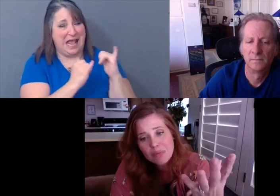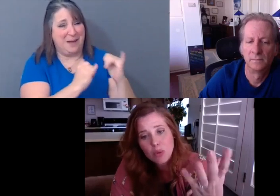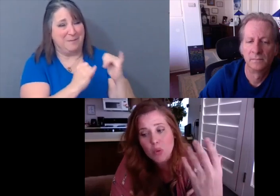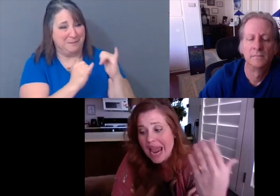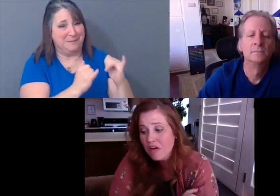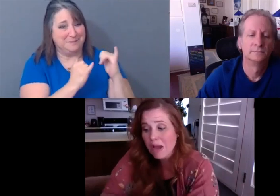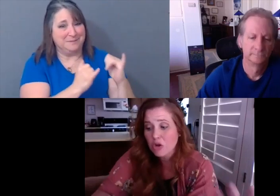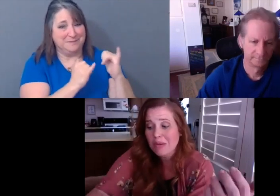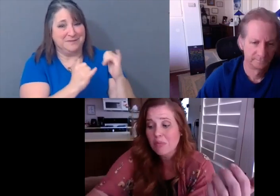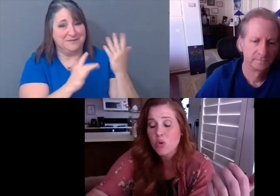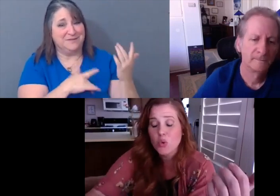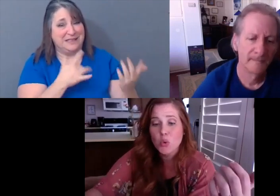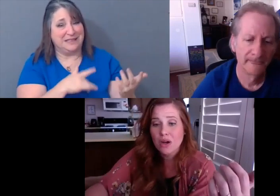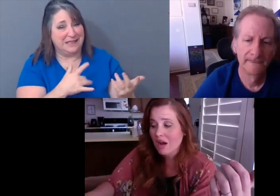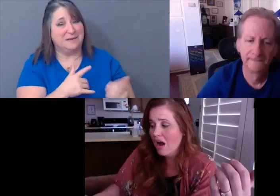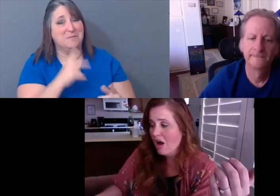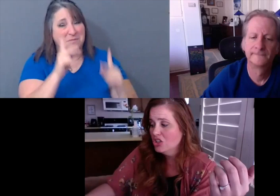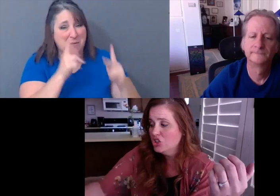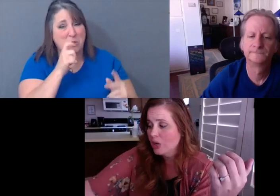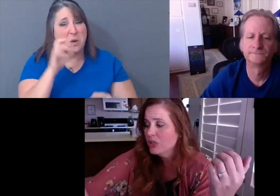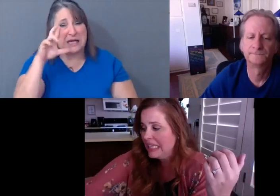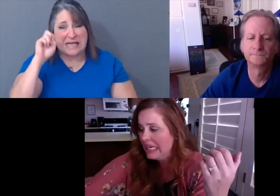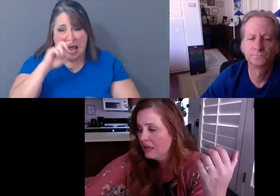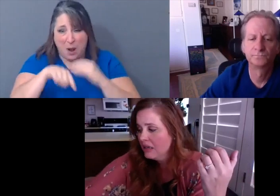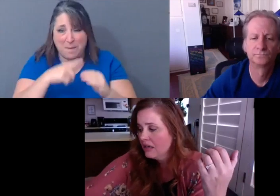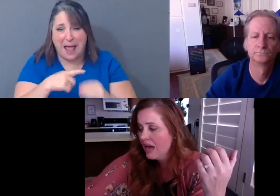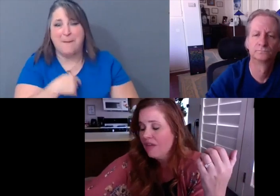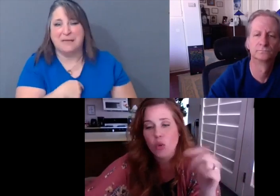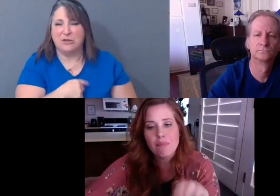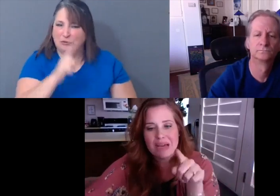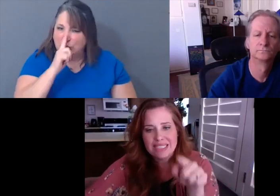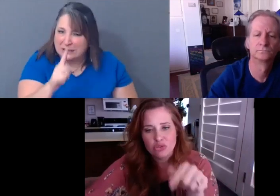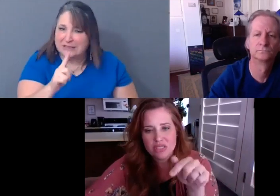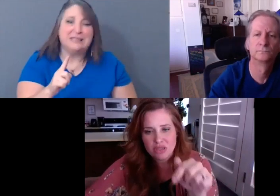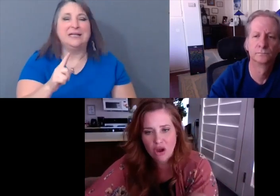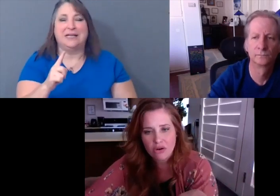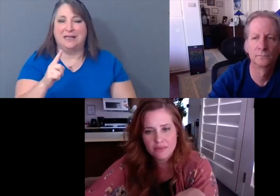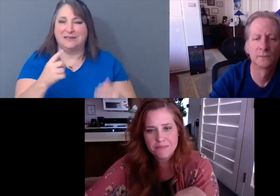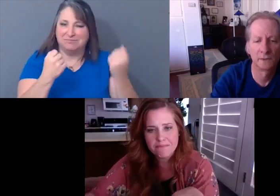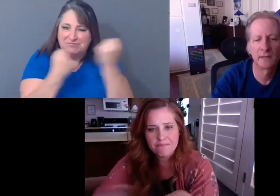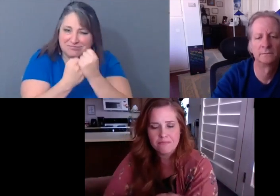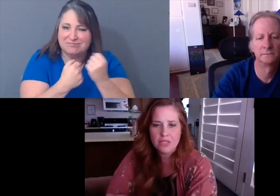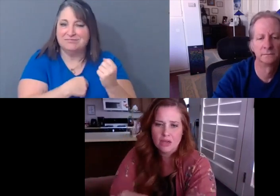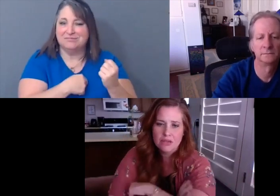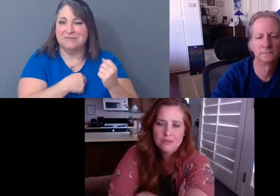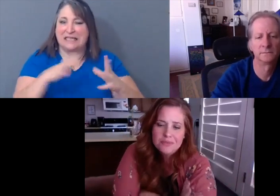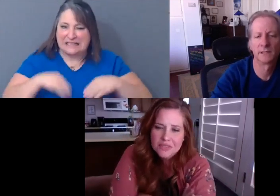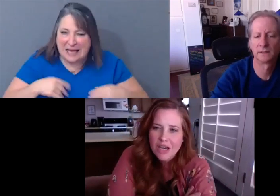people who care about you, people who are genuinely have your best interests at heart. Yeah.